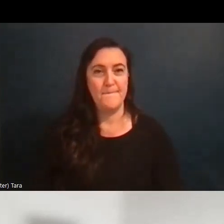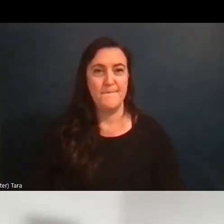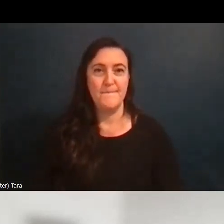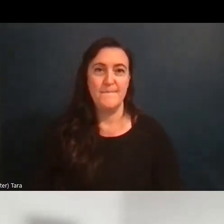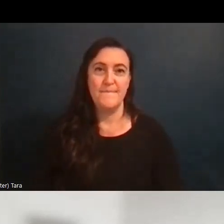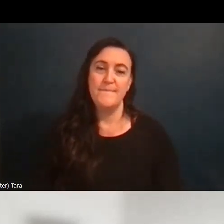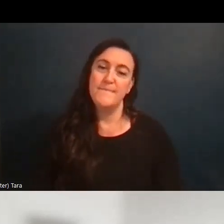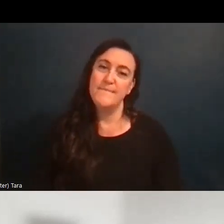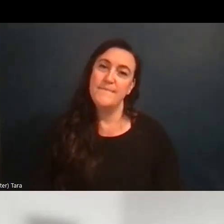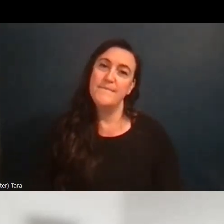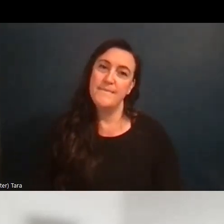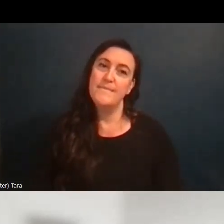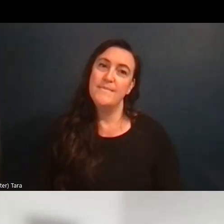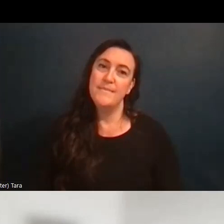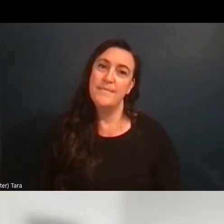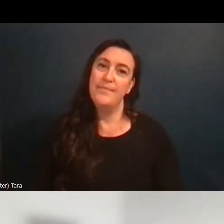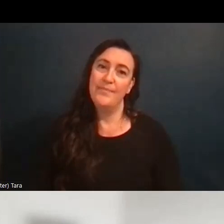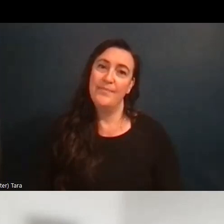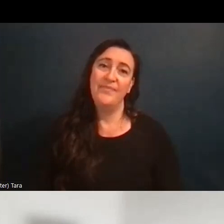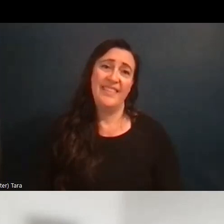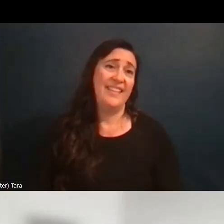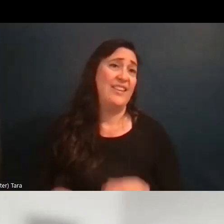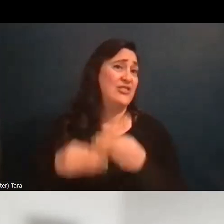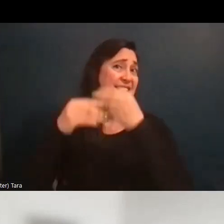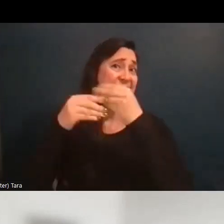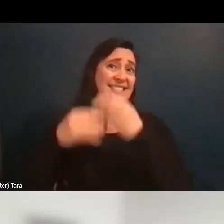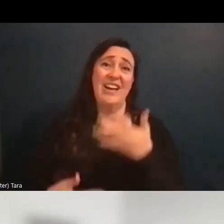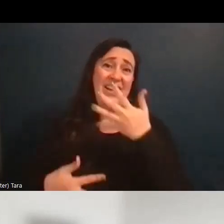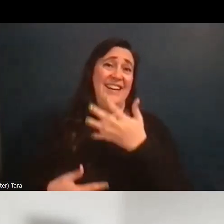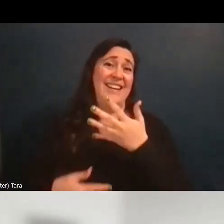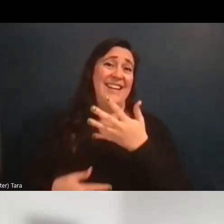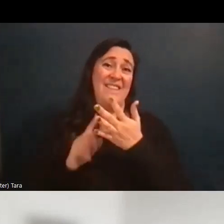There's a ton of research on this and and there's just a ton